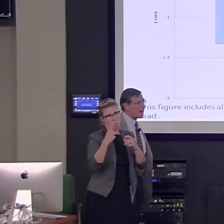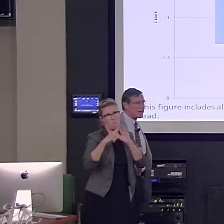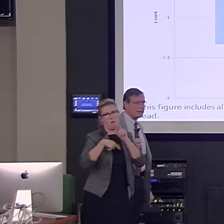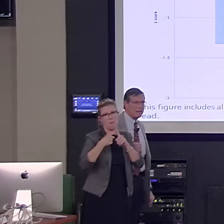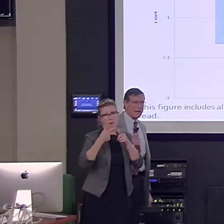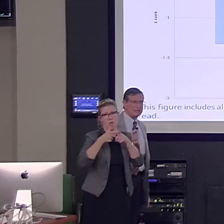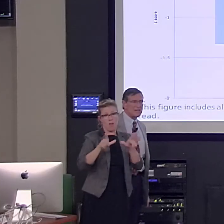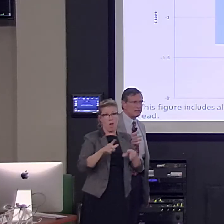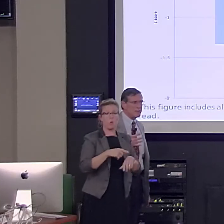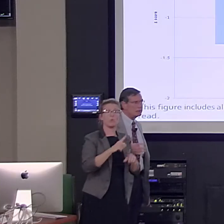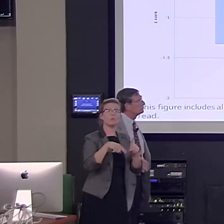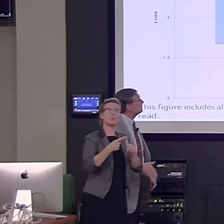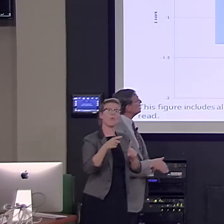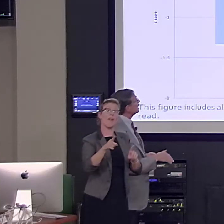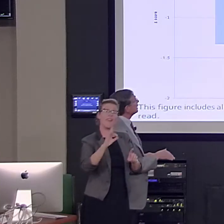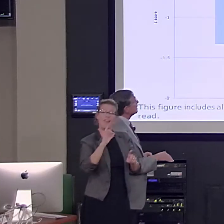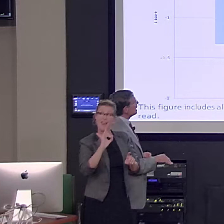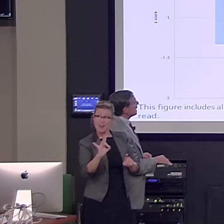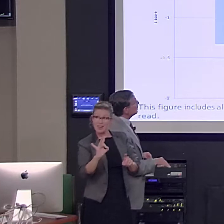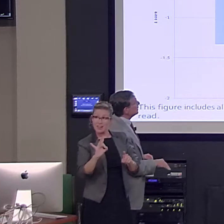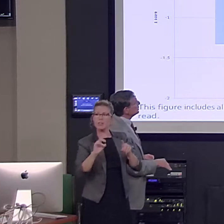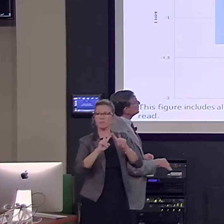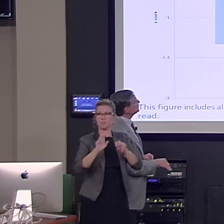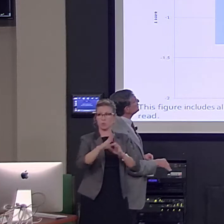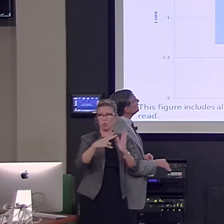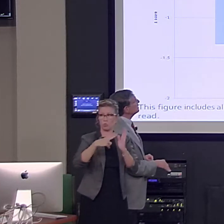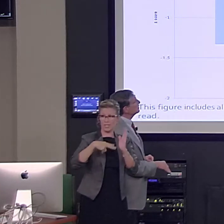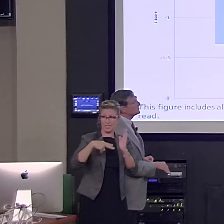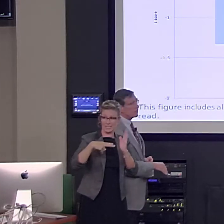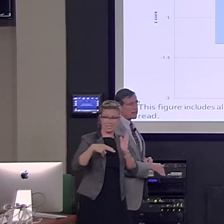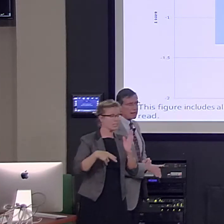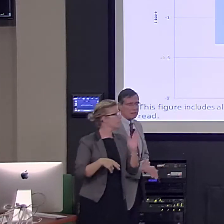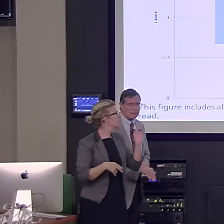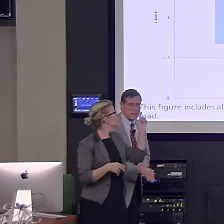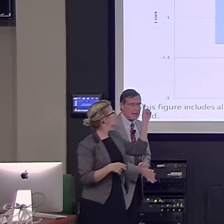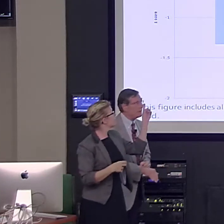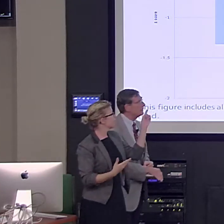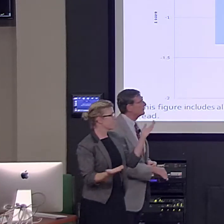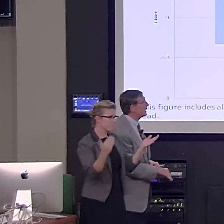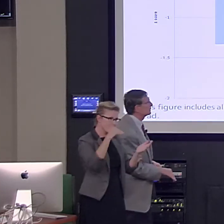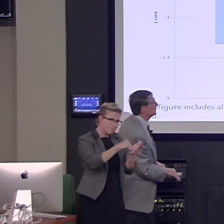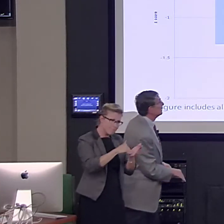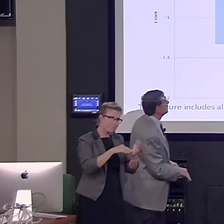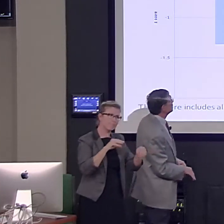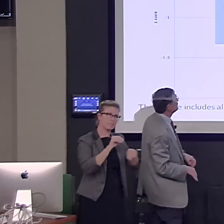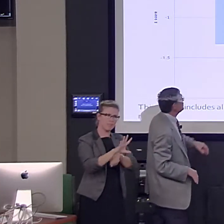had an assessment of reading. And what you can see here is again, a timing effect.